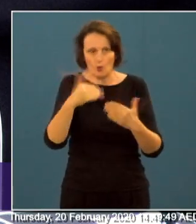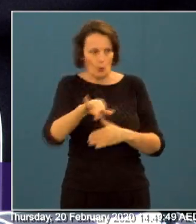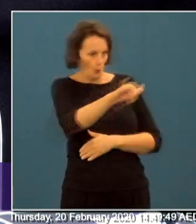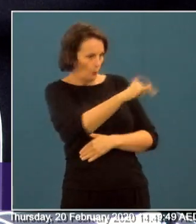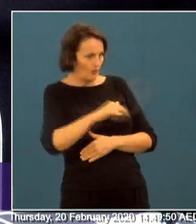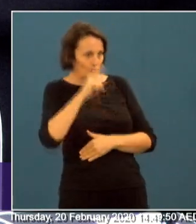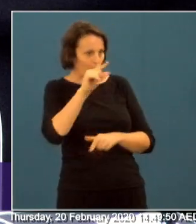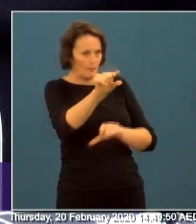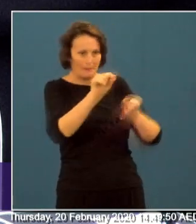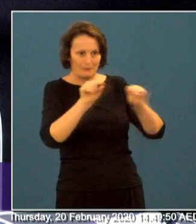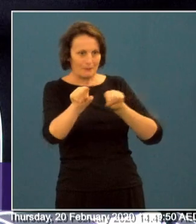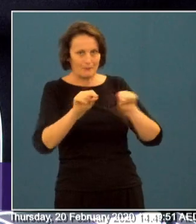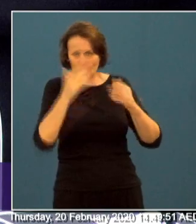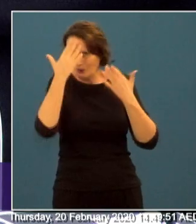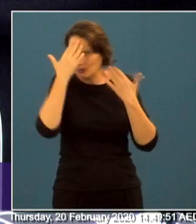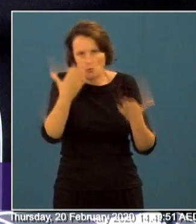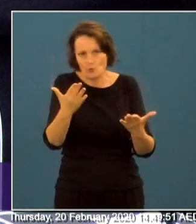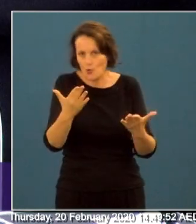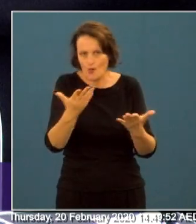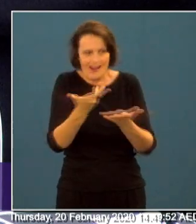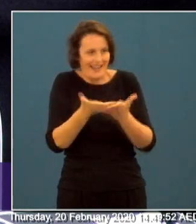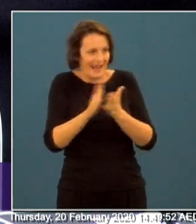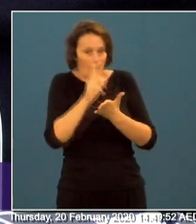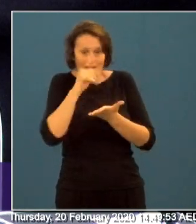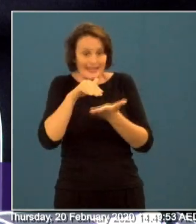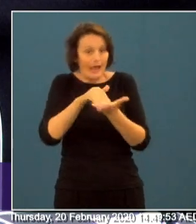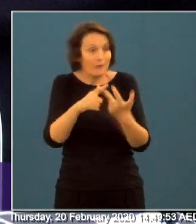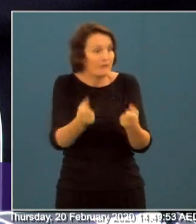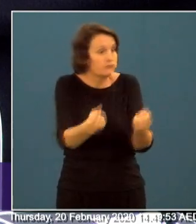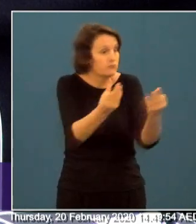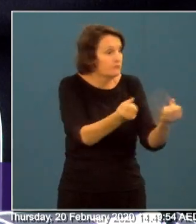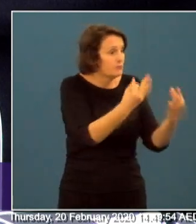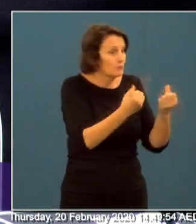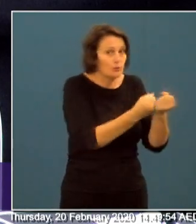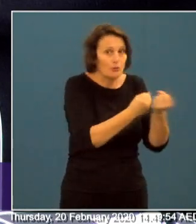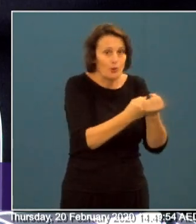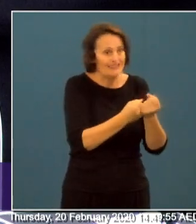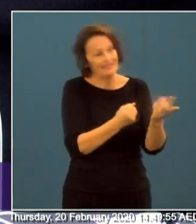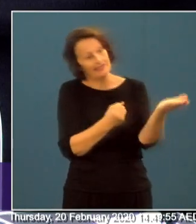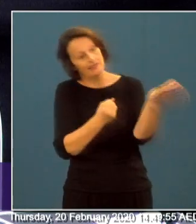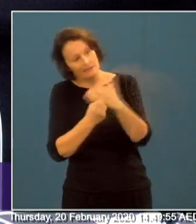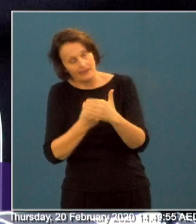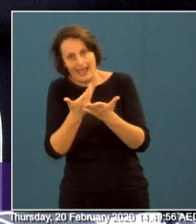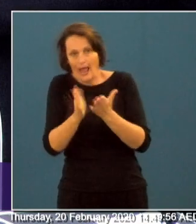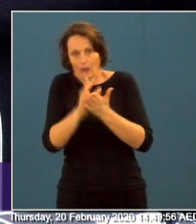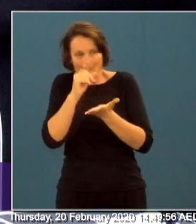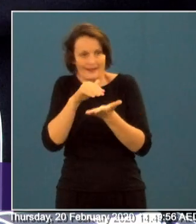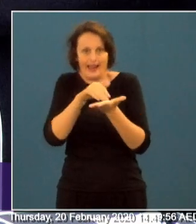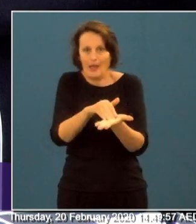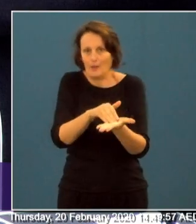team and how we will capture unmet needs in order to effectively communicate how far we're able to reach into the needs